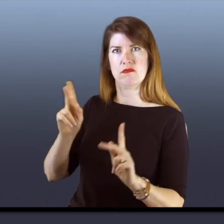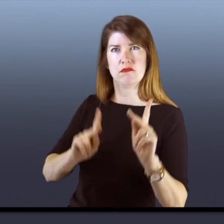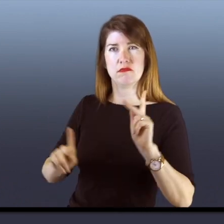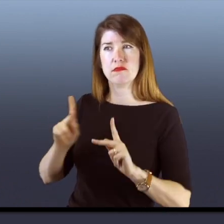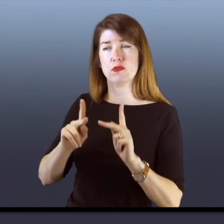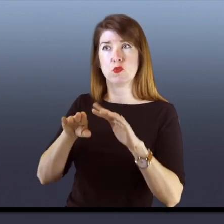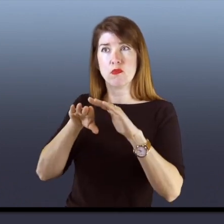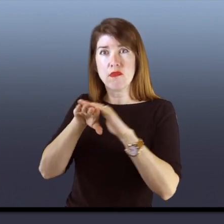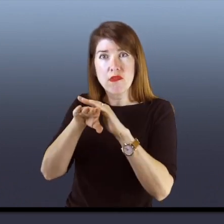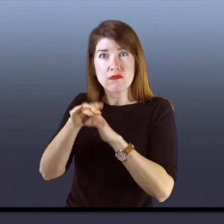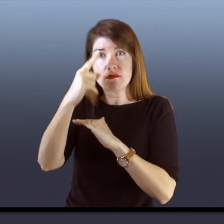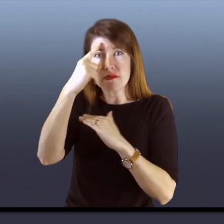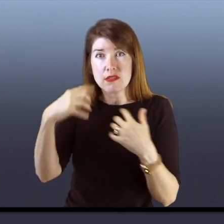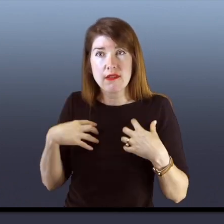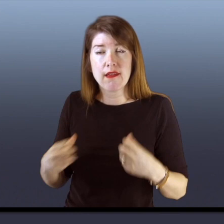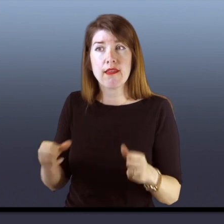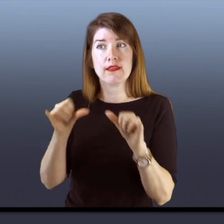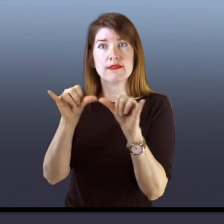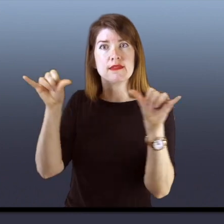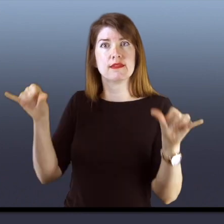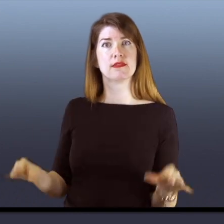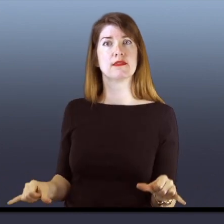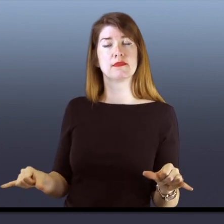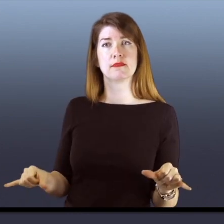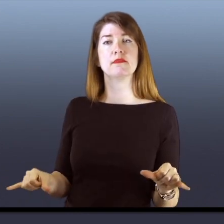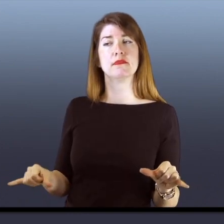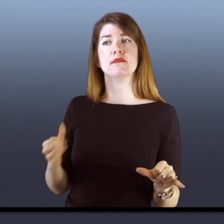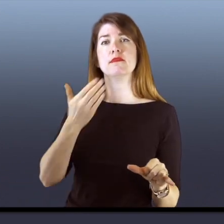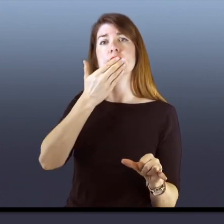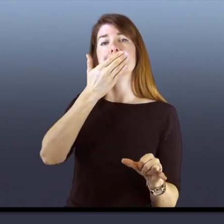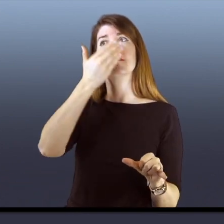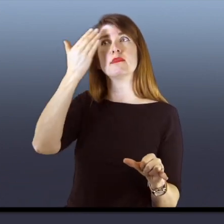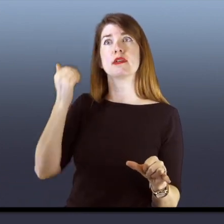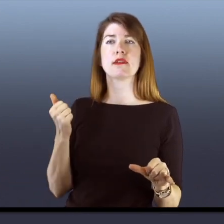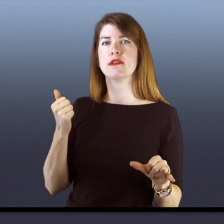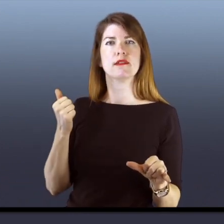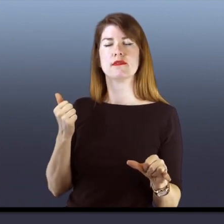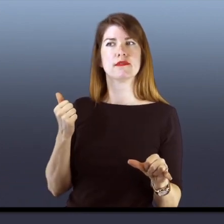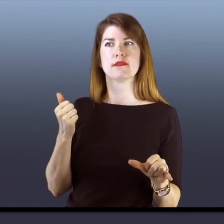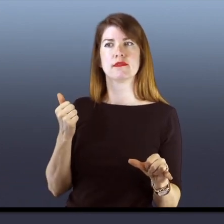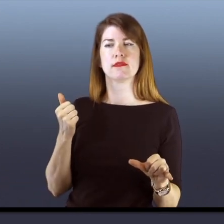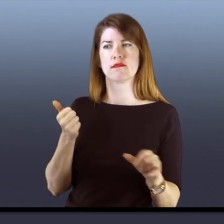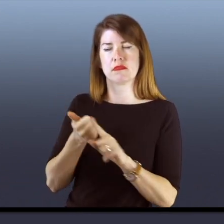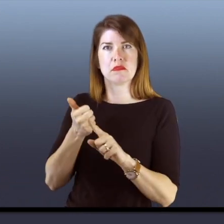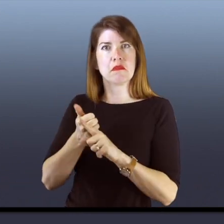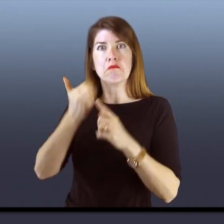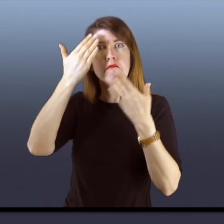Part of that is due to not knowing the resources and knowing where services can be accessed.